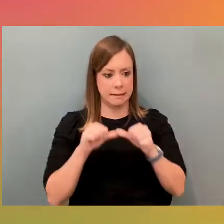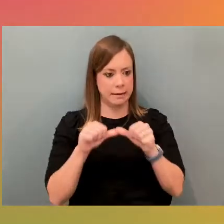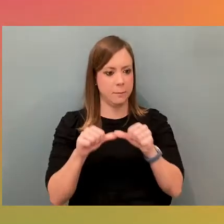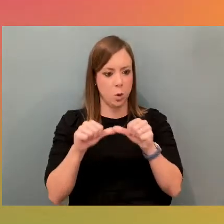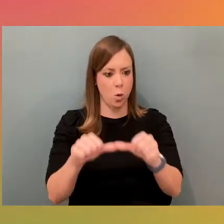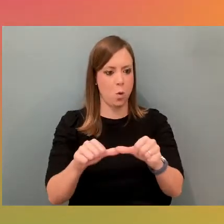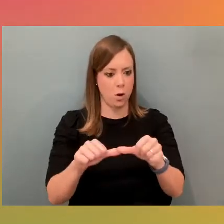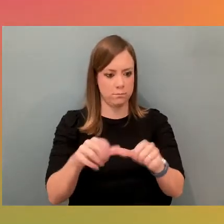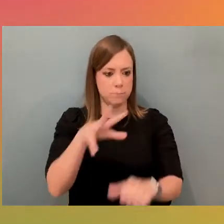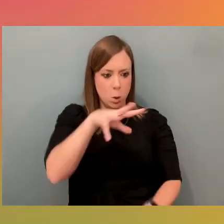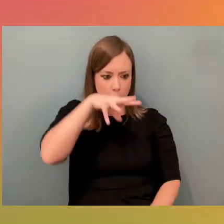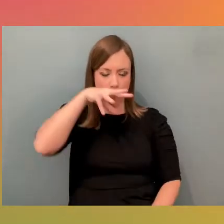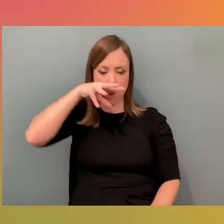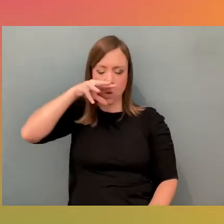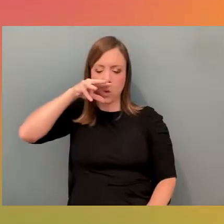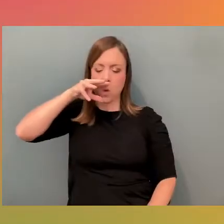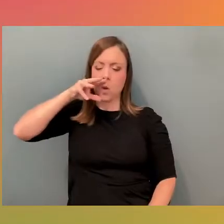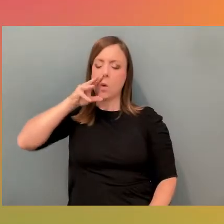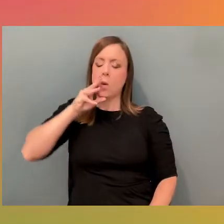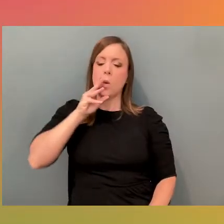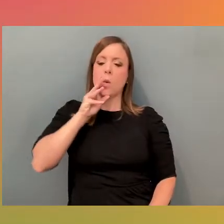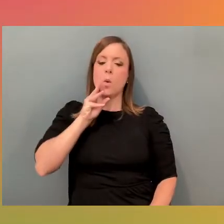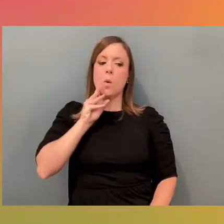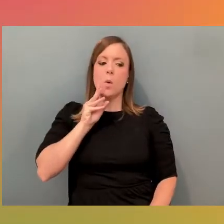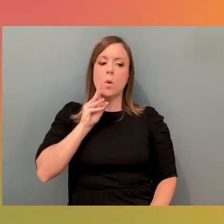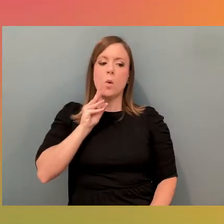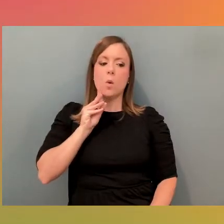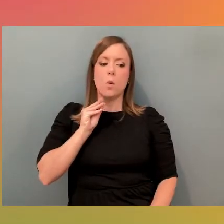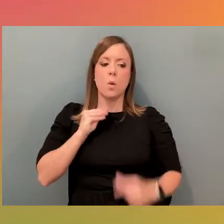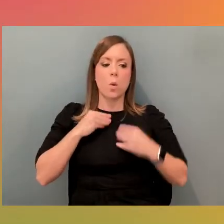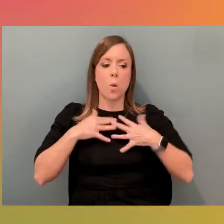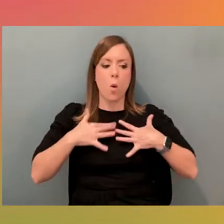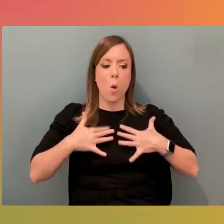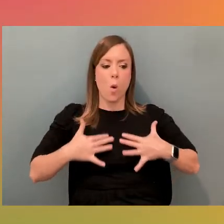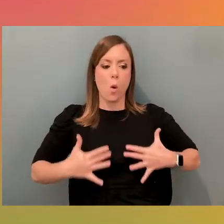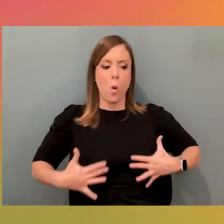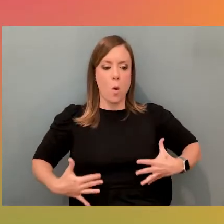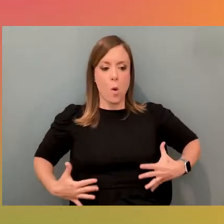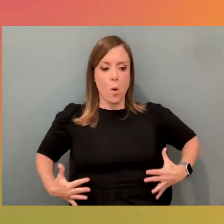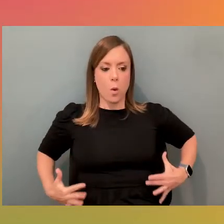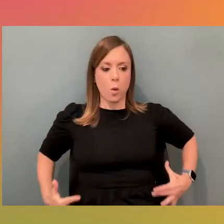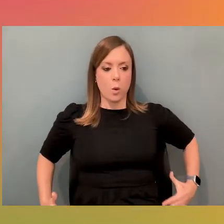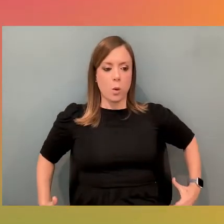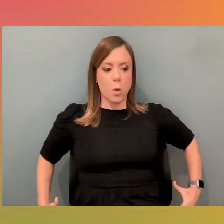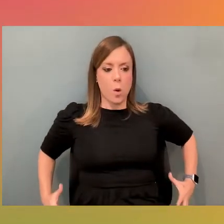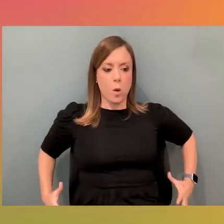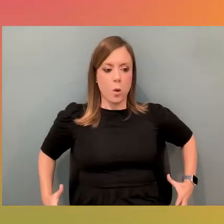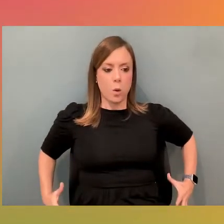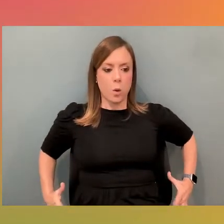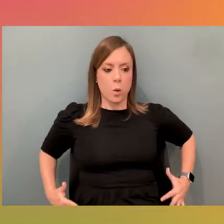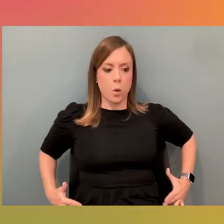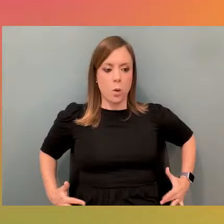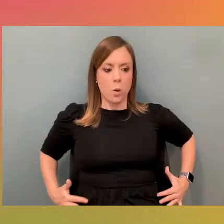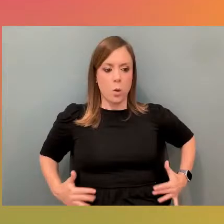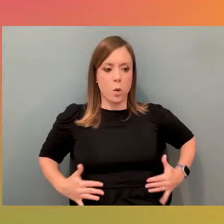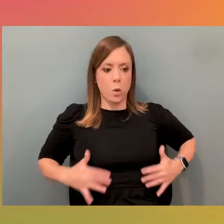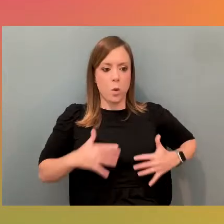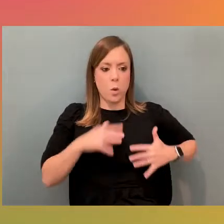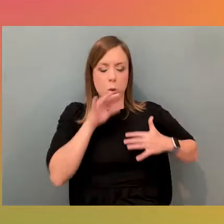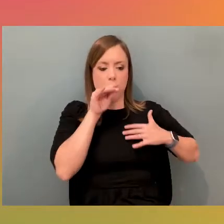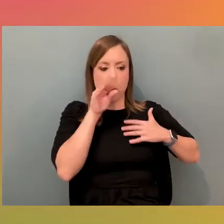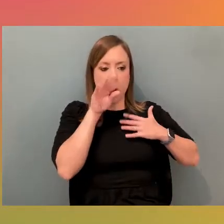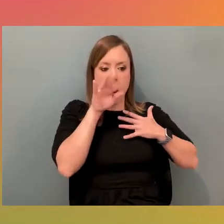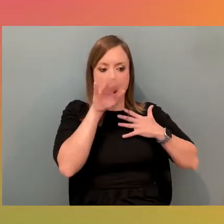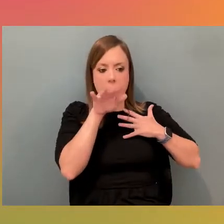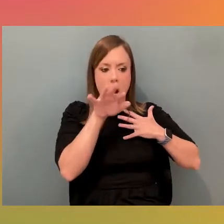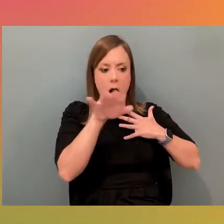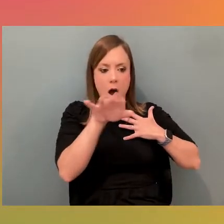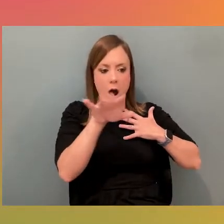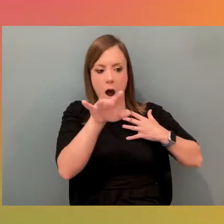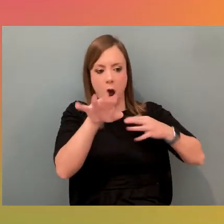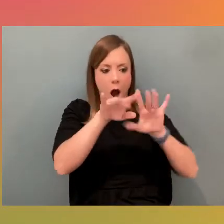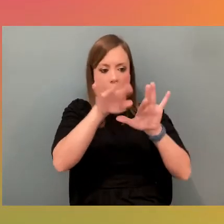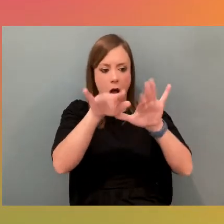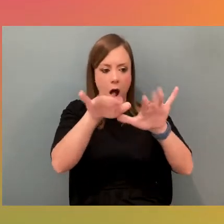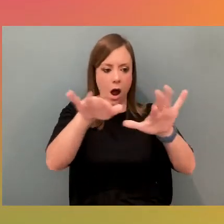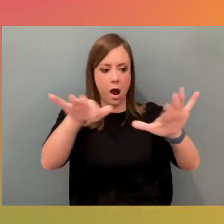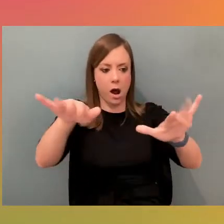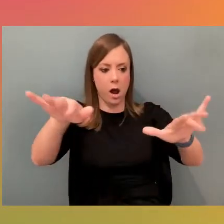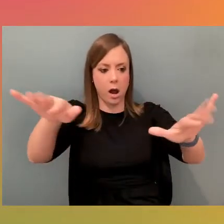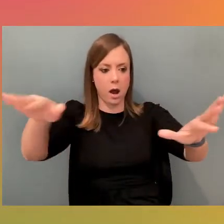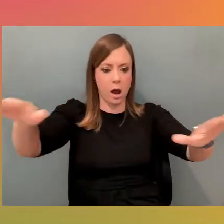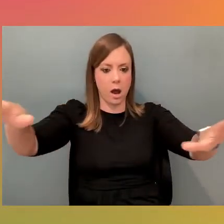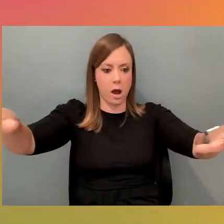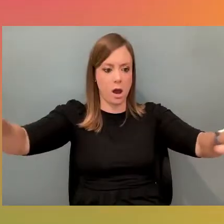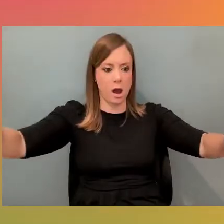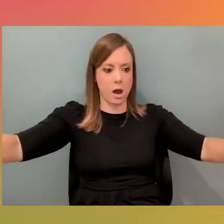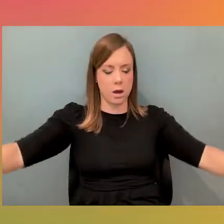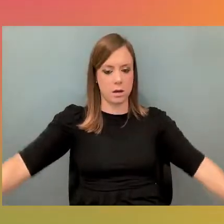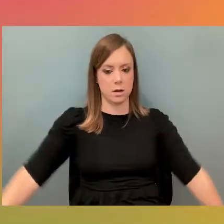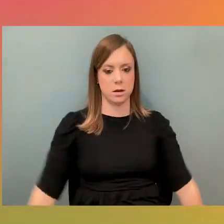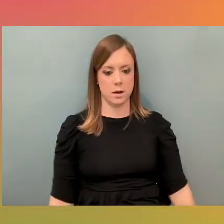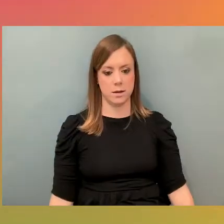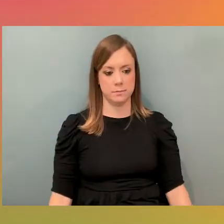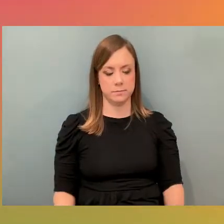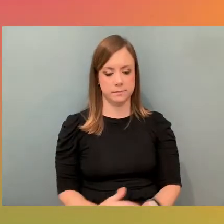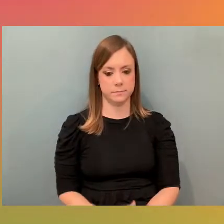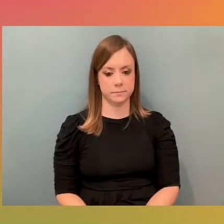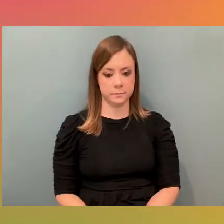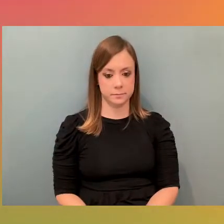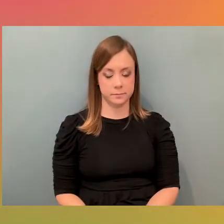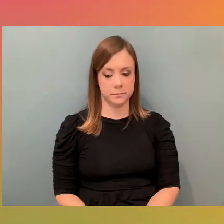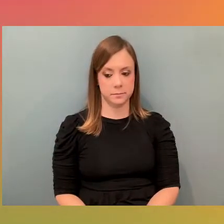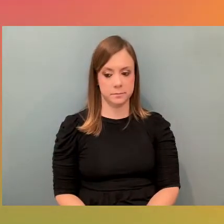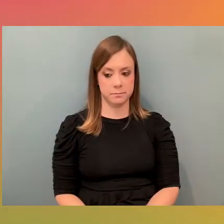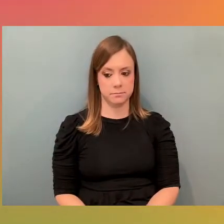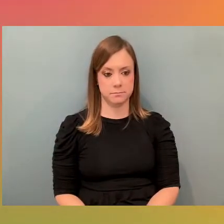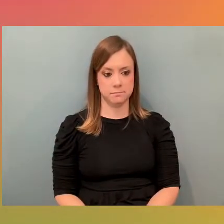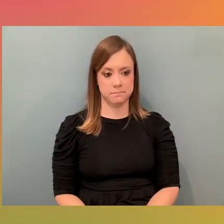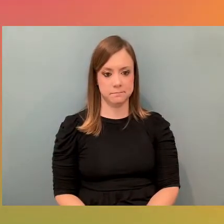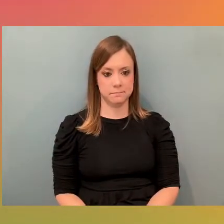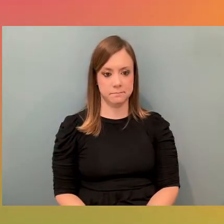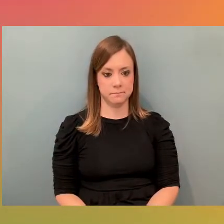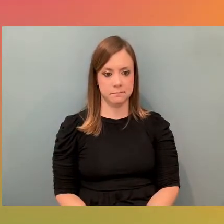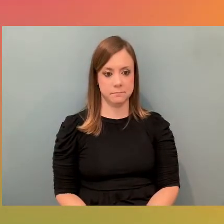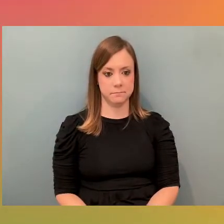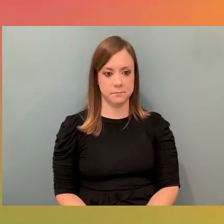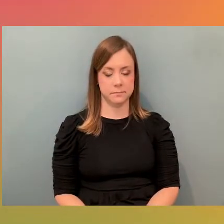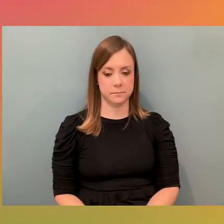BREATH.